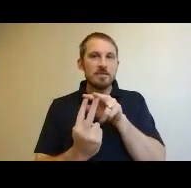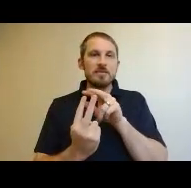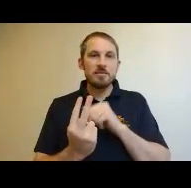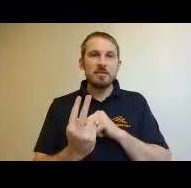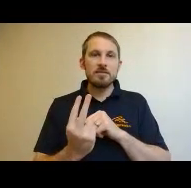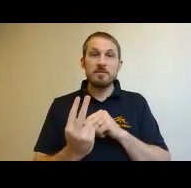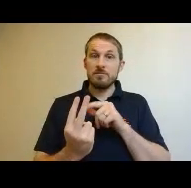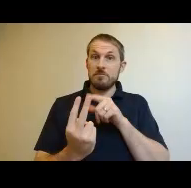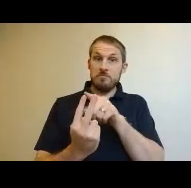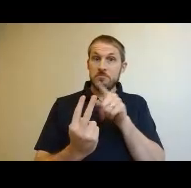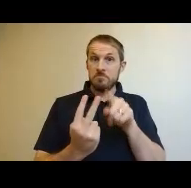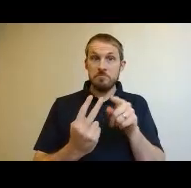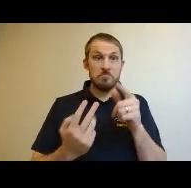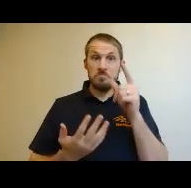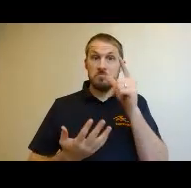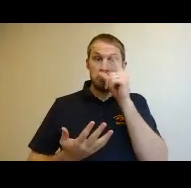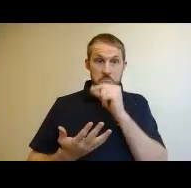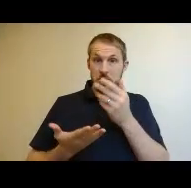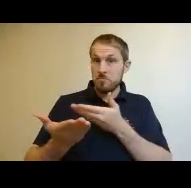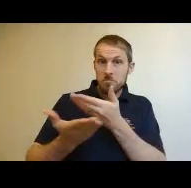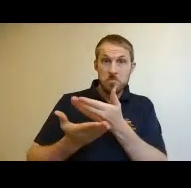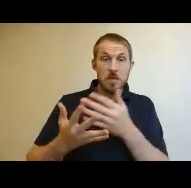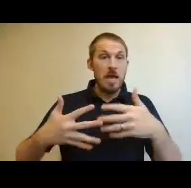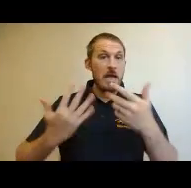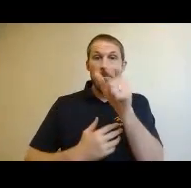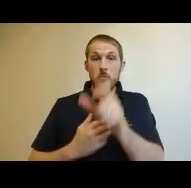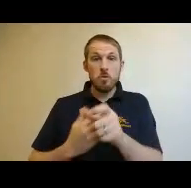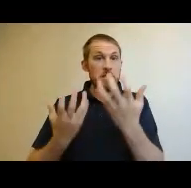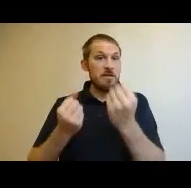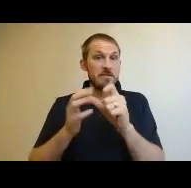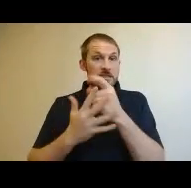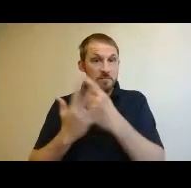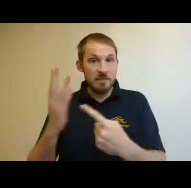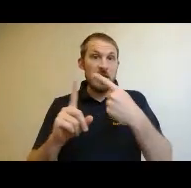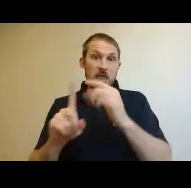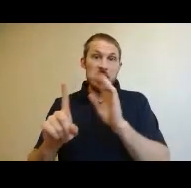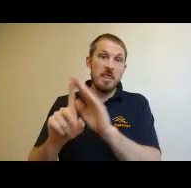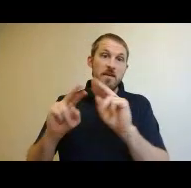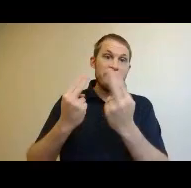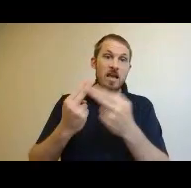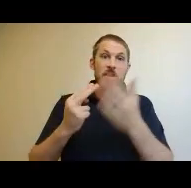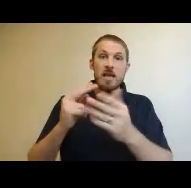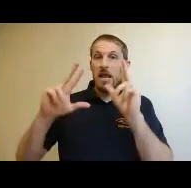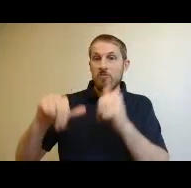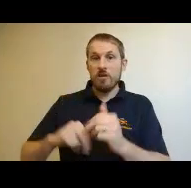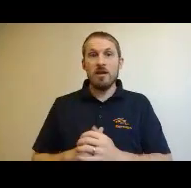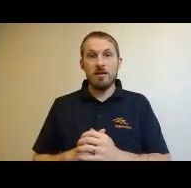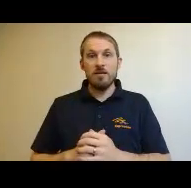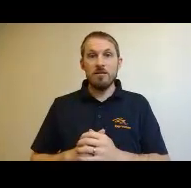available to work with anyone with a disability, as well as their families and carers who are seeking to better understand